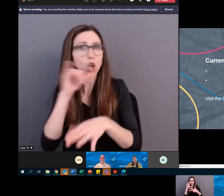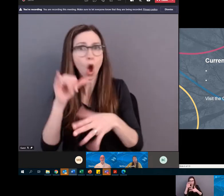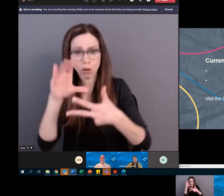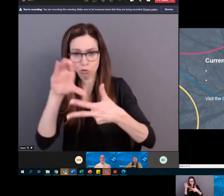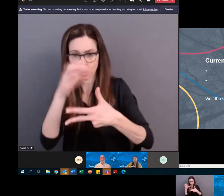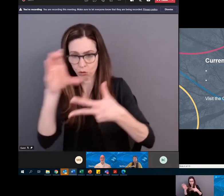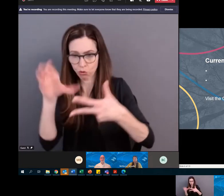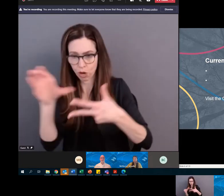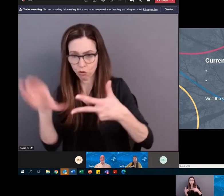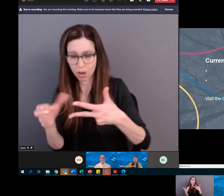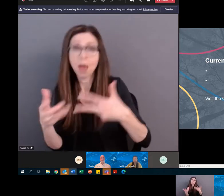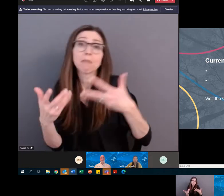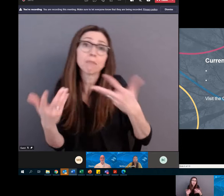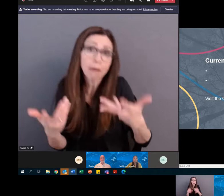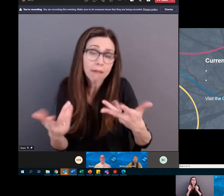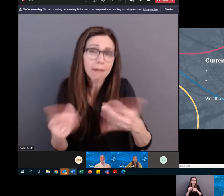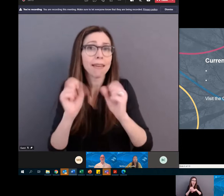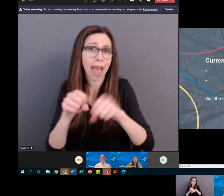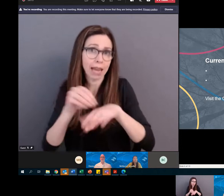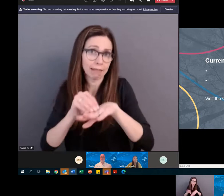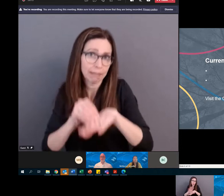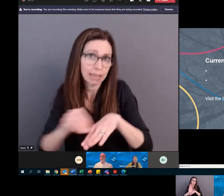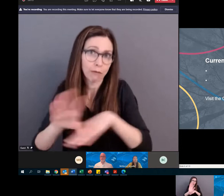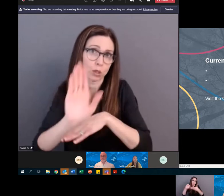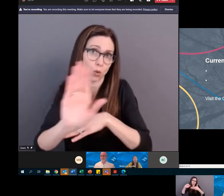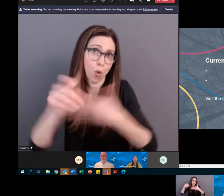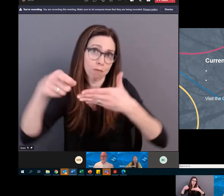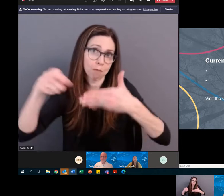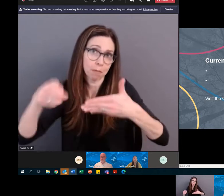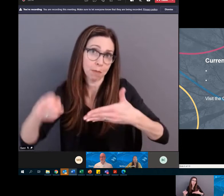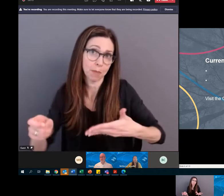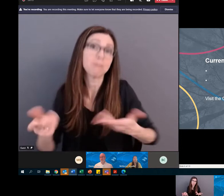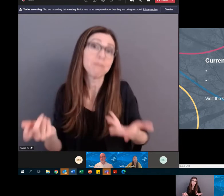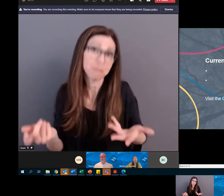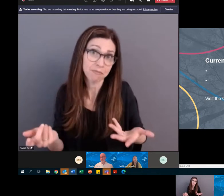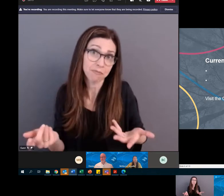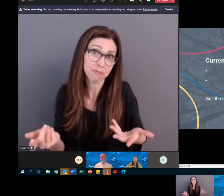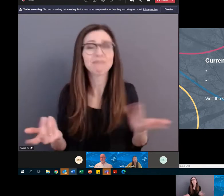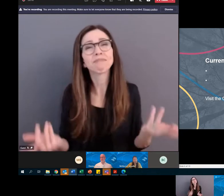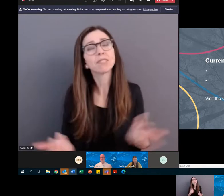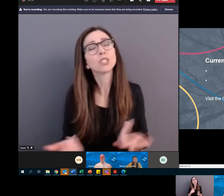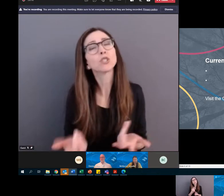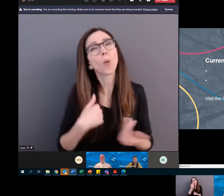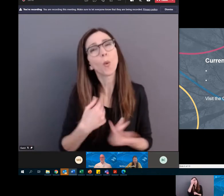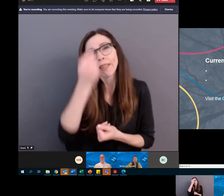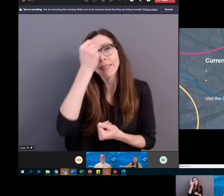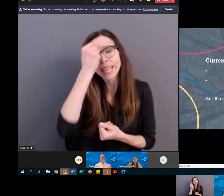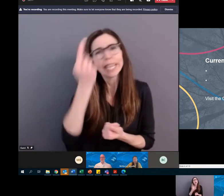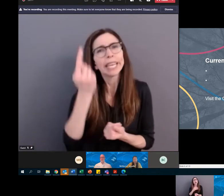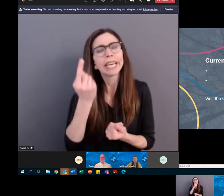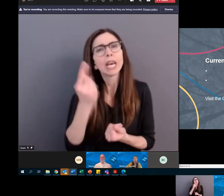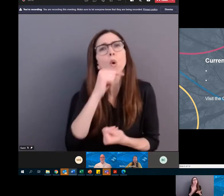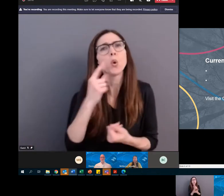of the application. Always keep in mind that you're writing for a committee of your peers.